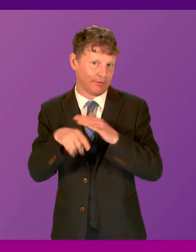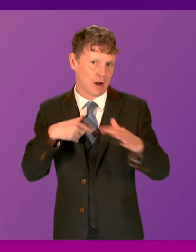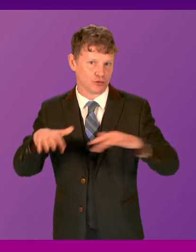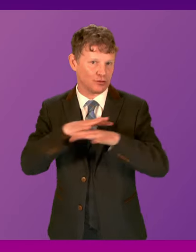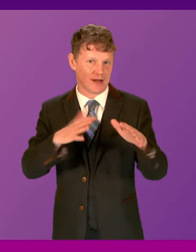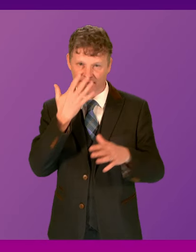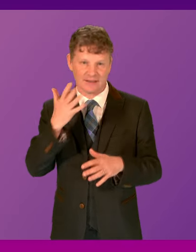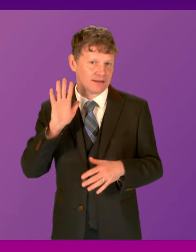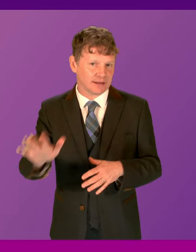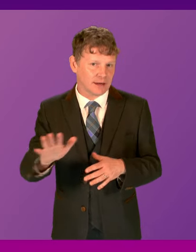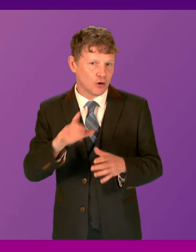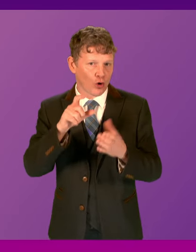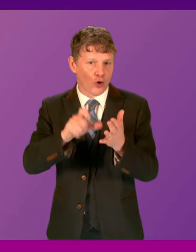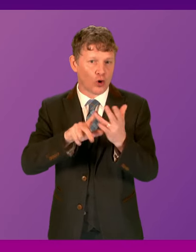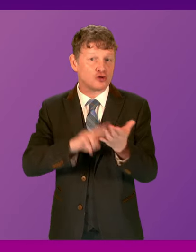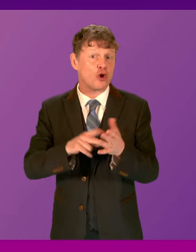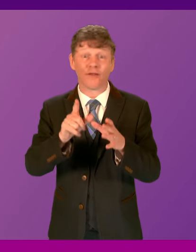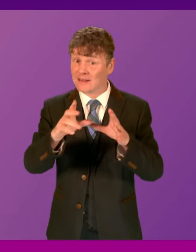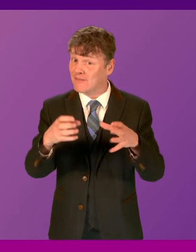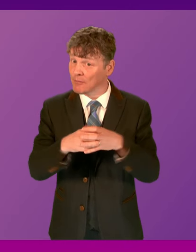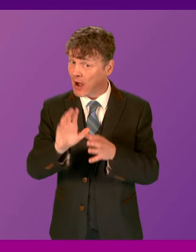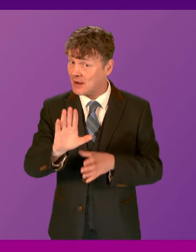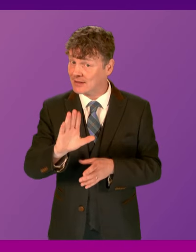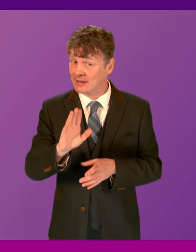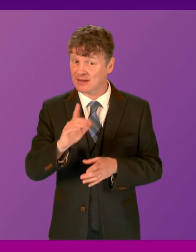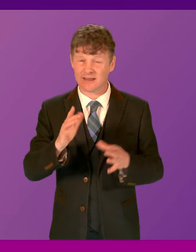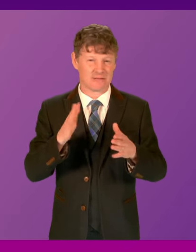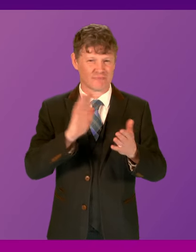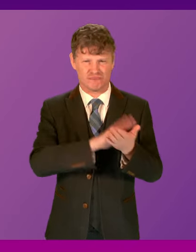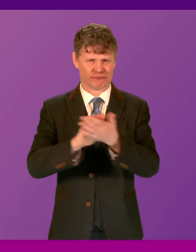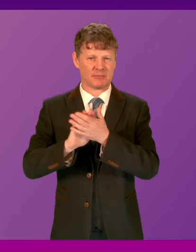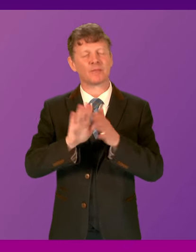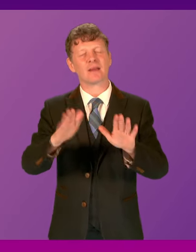Thank you. Let us hear the First Minister.